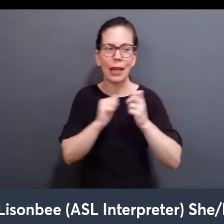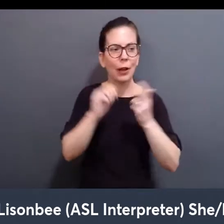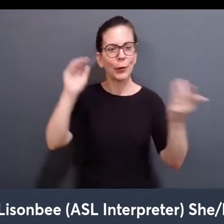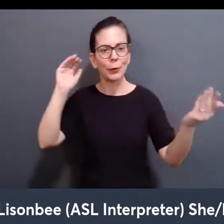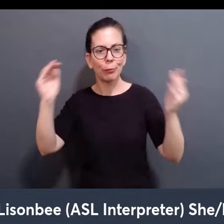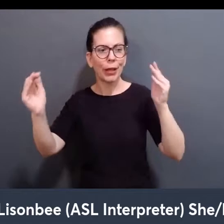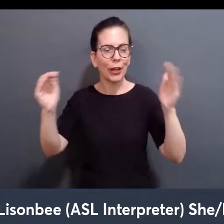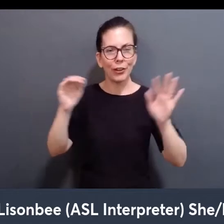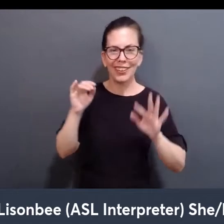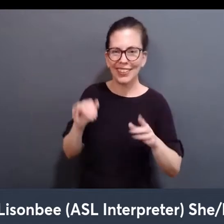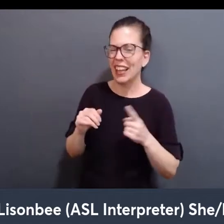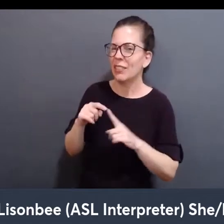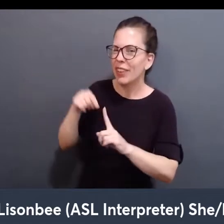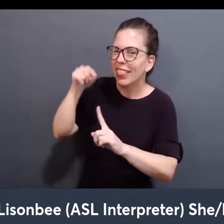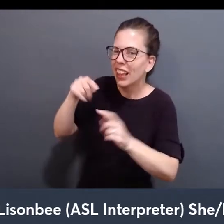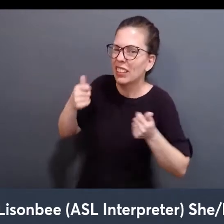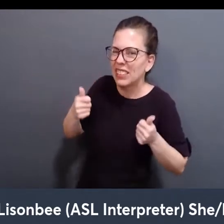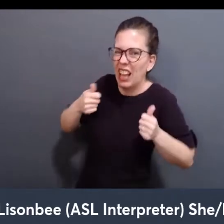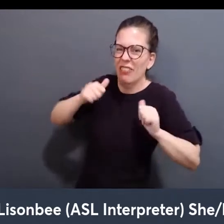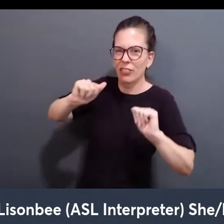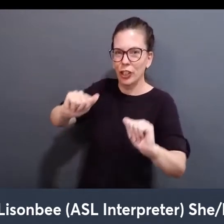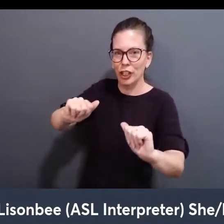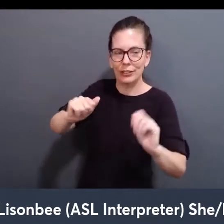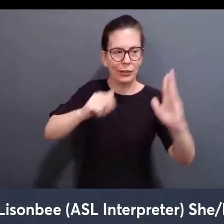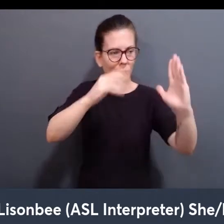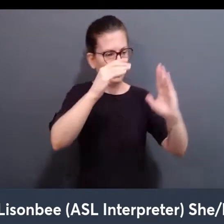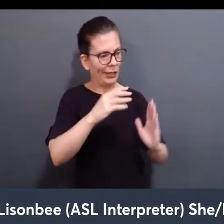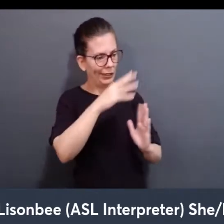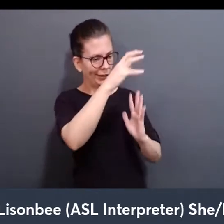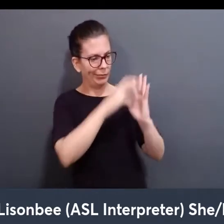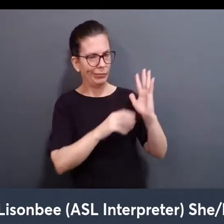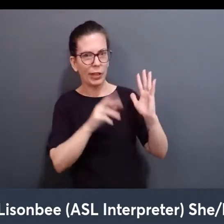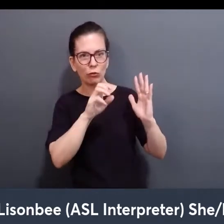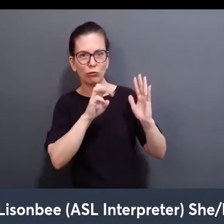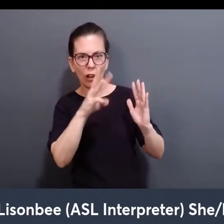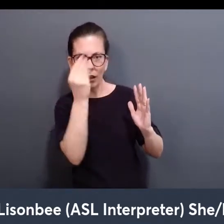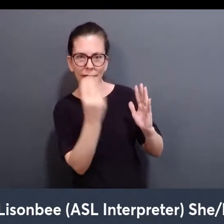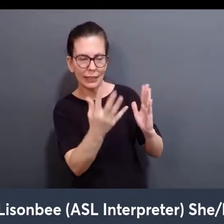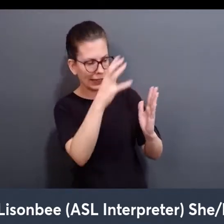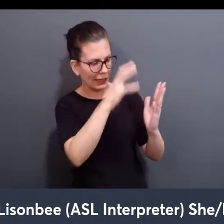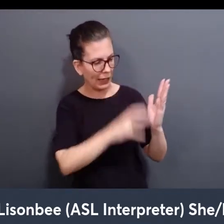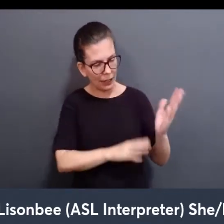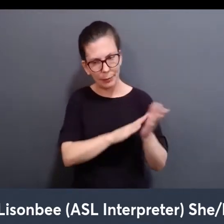But that takes effort to transform that raw data into a visualization.